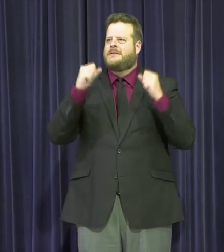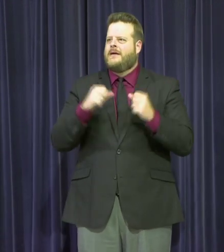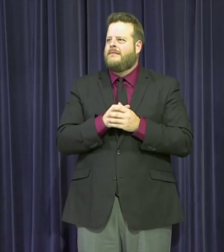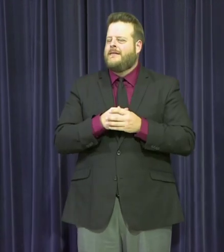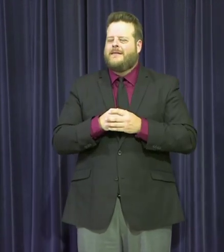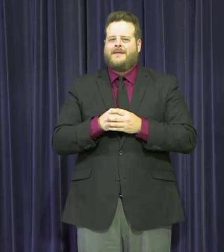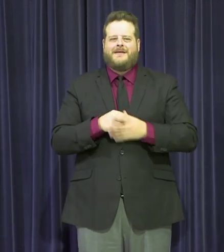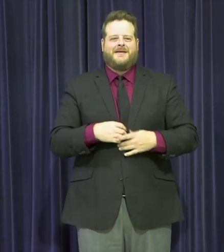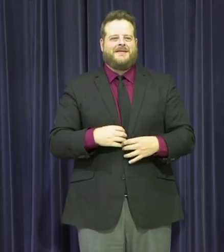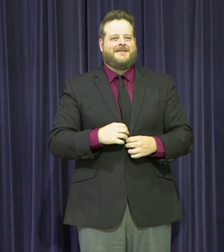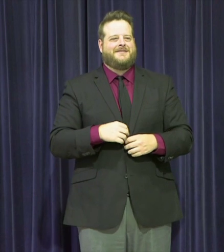This is amazing!